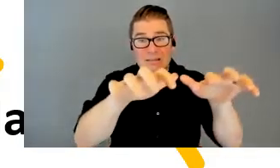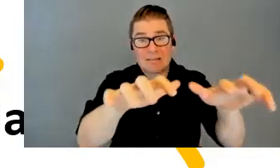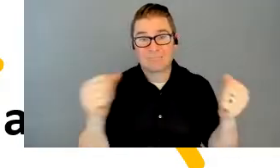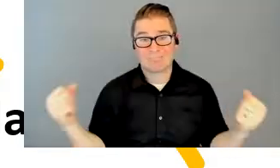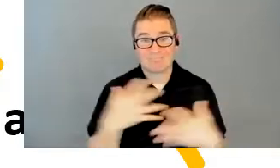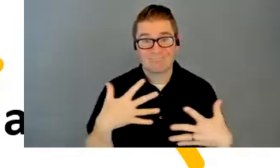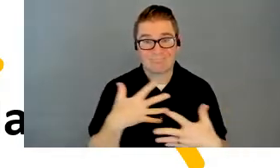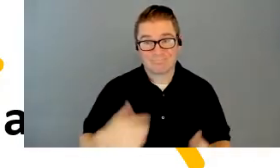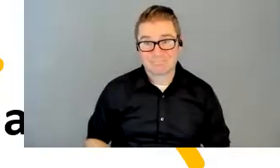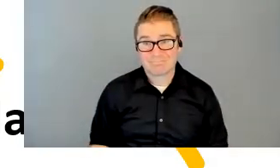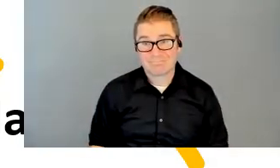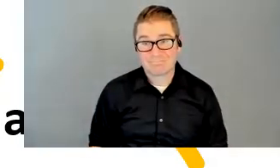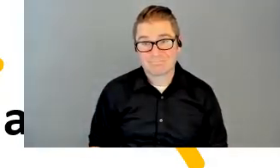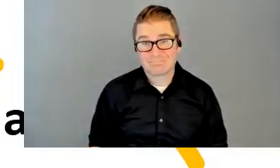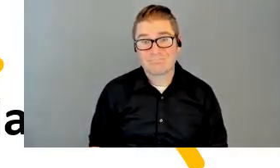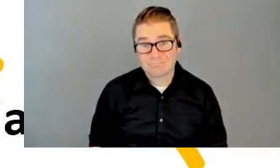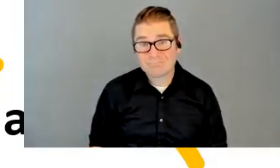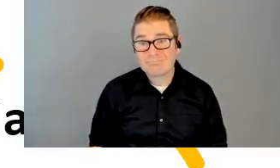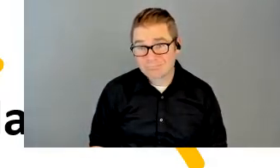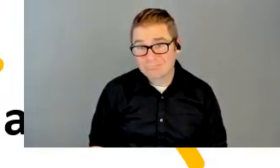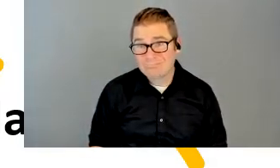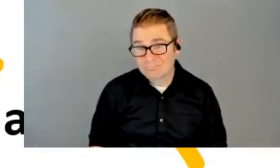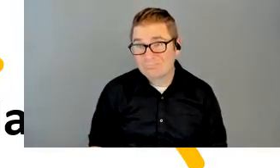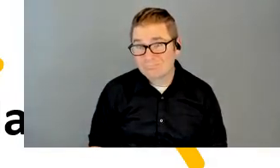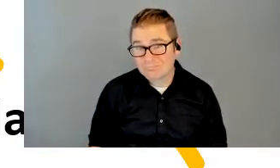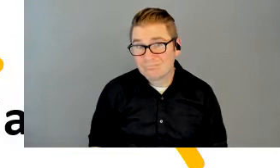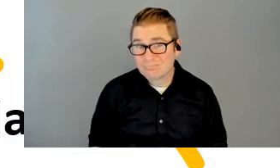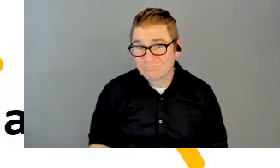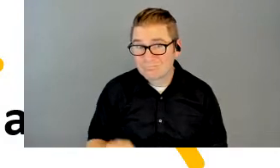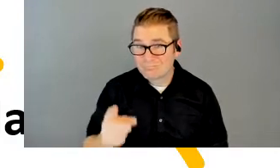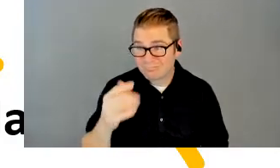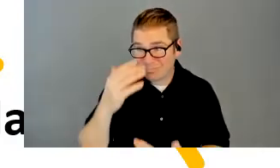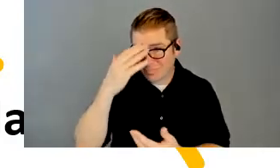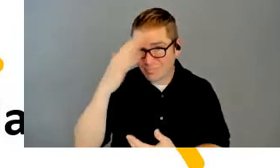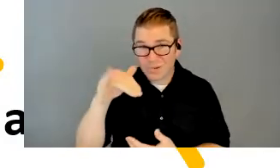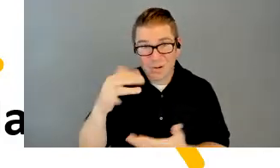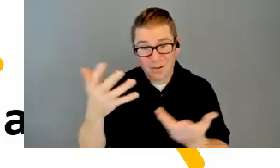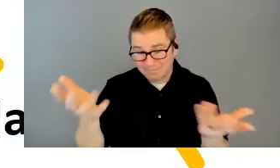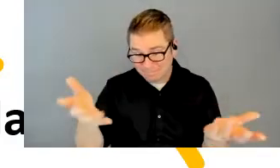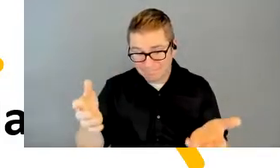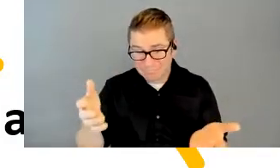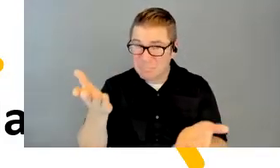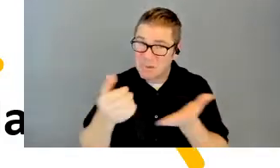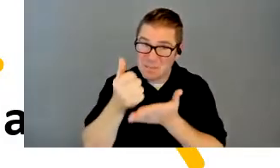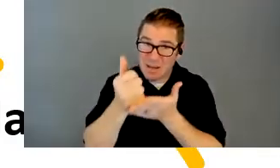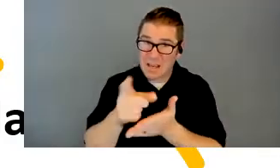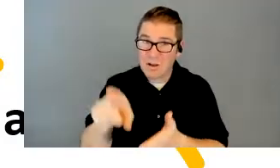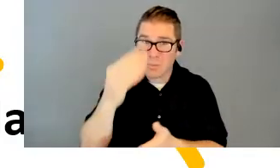maybe it changes the dynamic in the class a little bit. And just carrying forward from our last conversation or last presentation to this one,